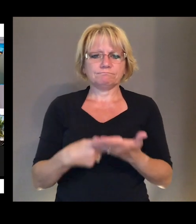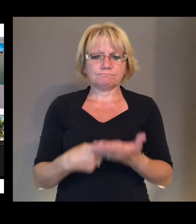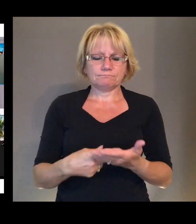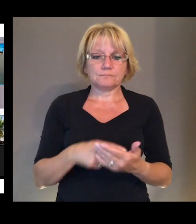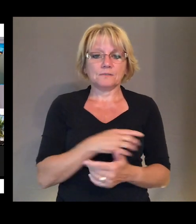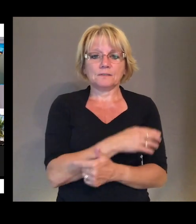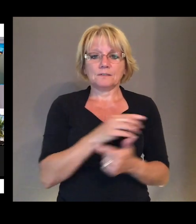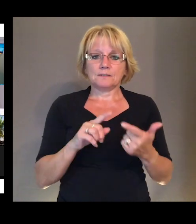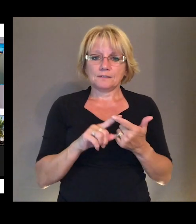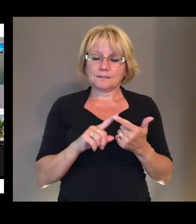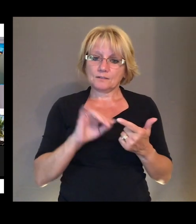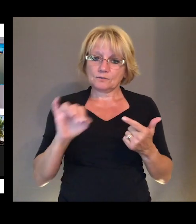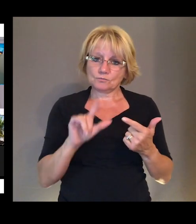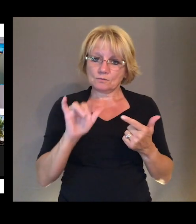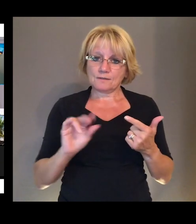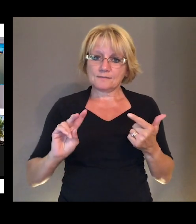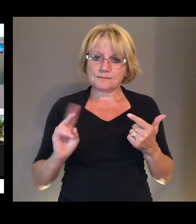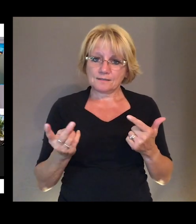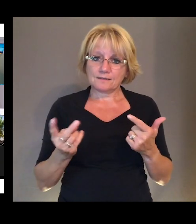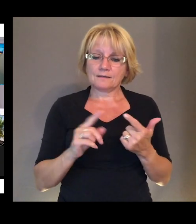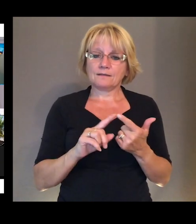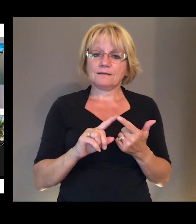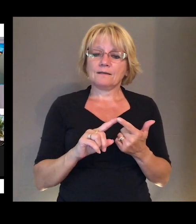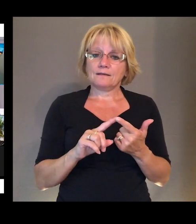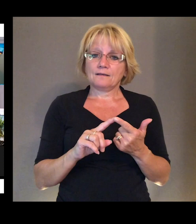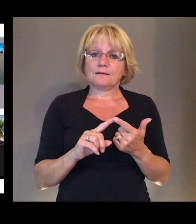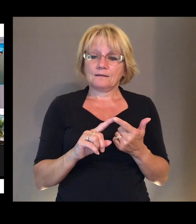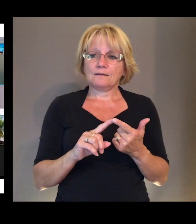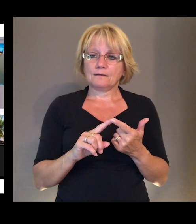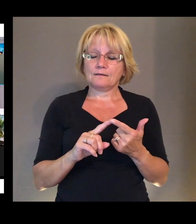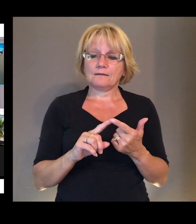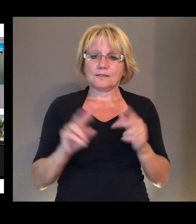And then on July 2nd, a month later, we had a forum